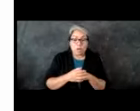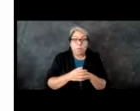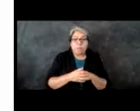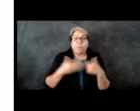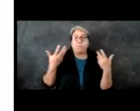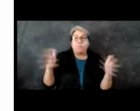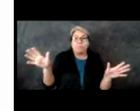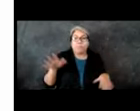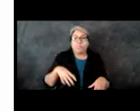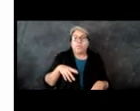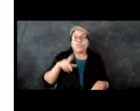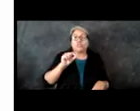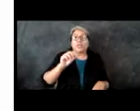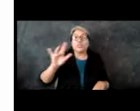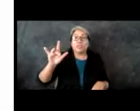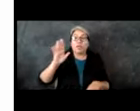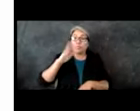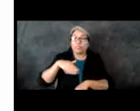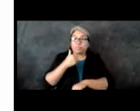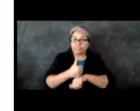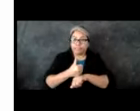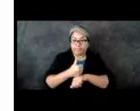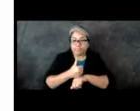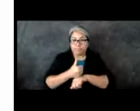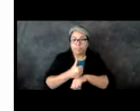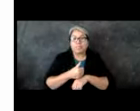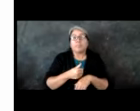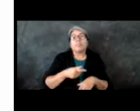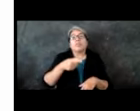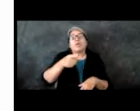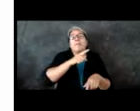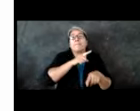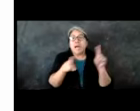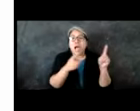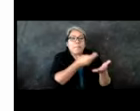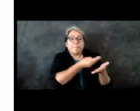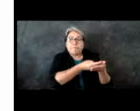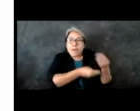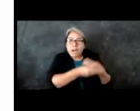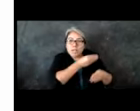younger or populations or children. So this is a big